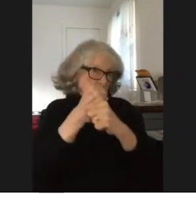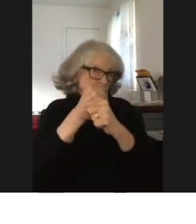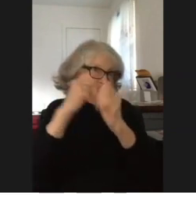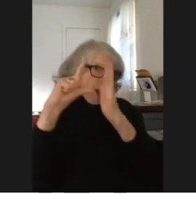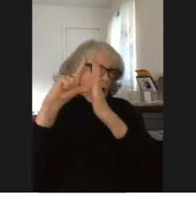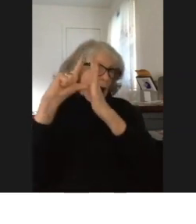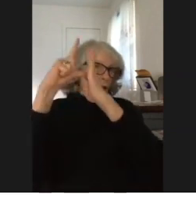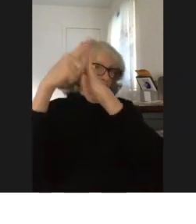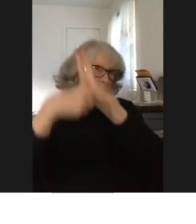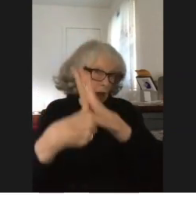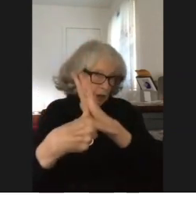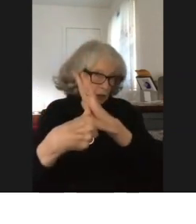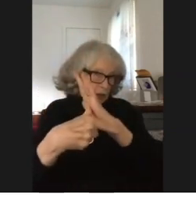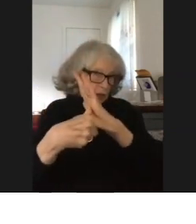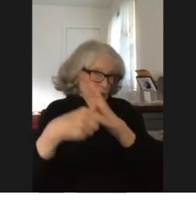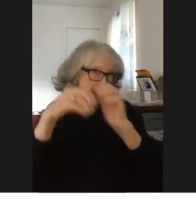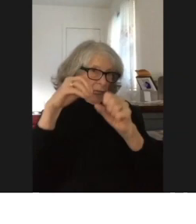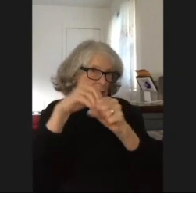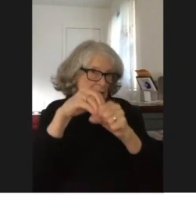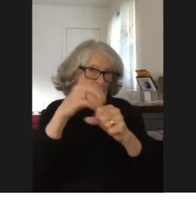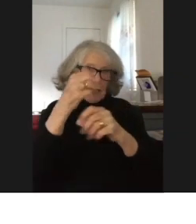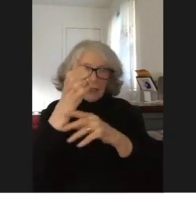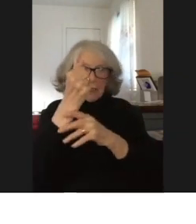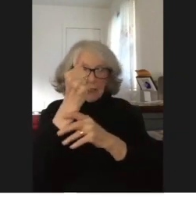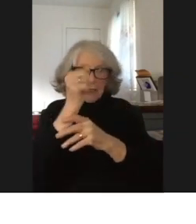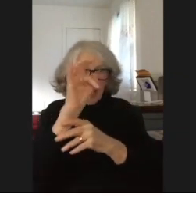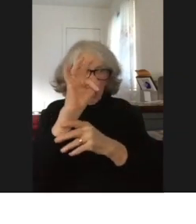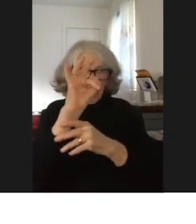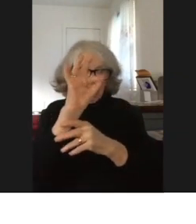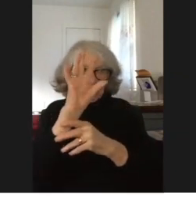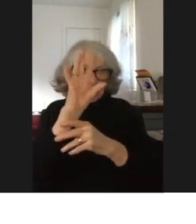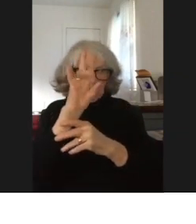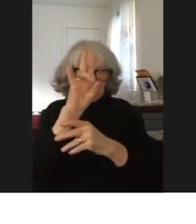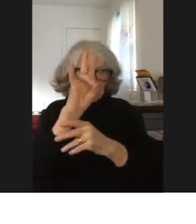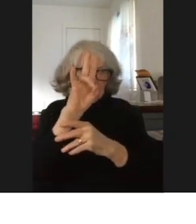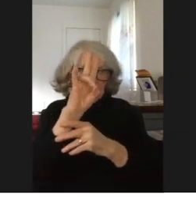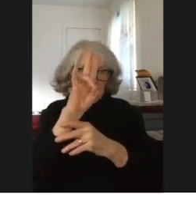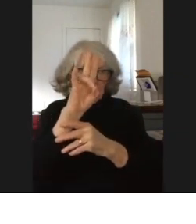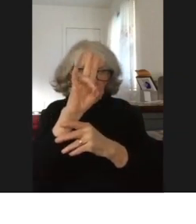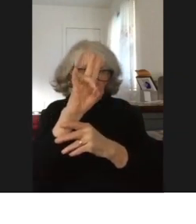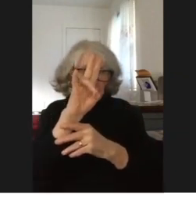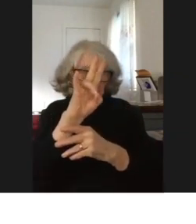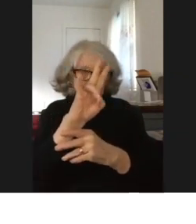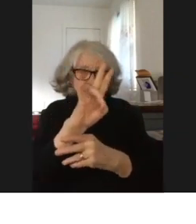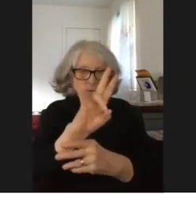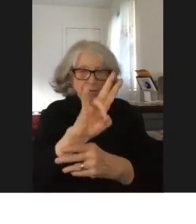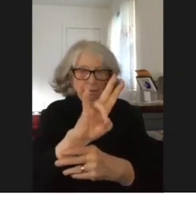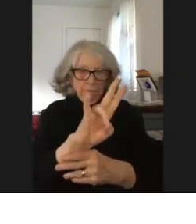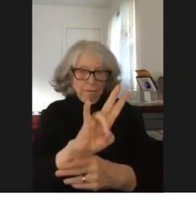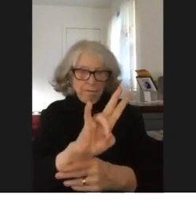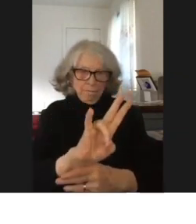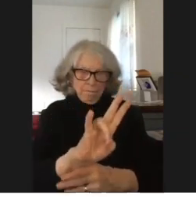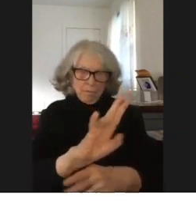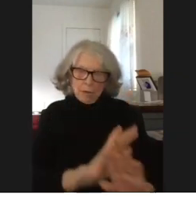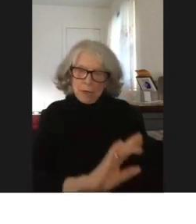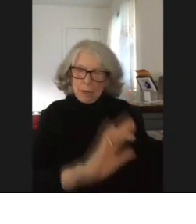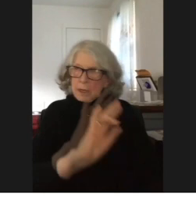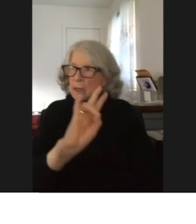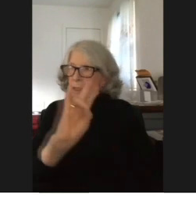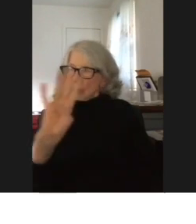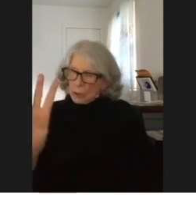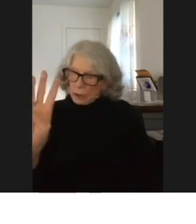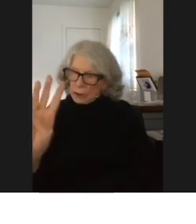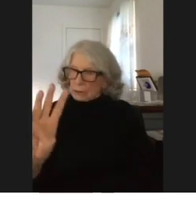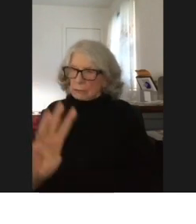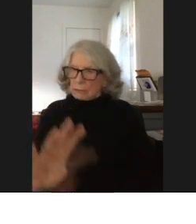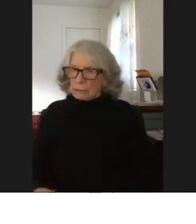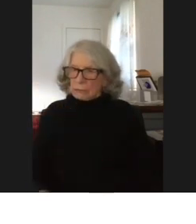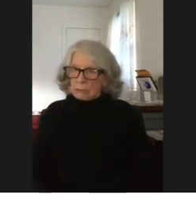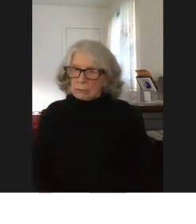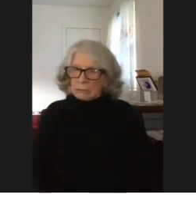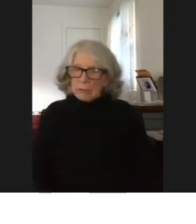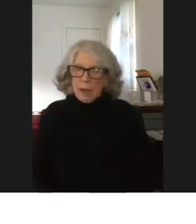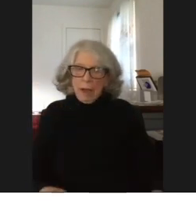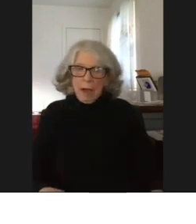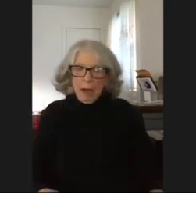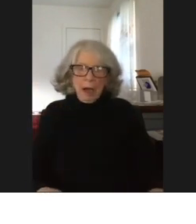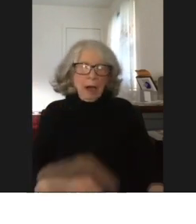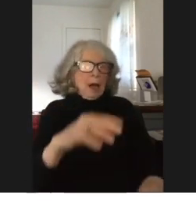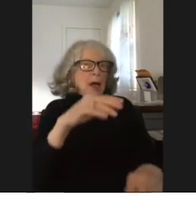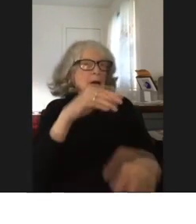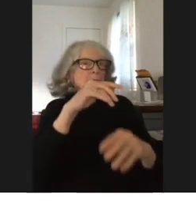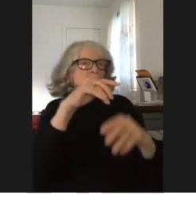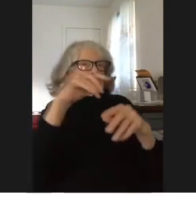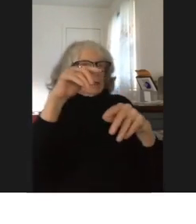And two years later, in 1974, I believe,